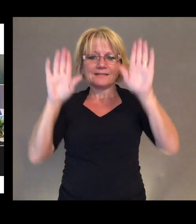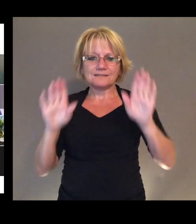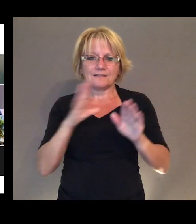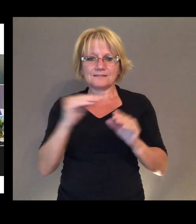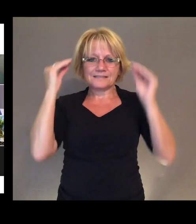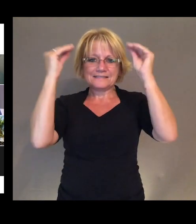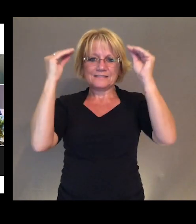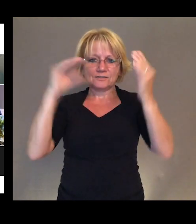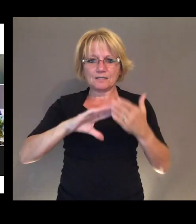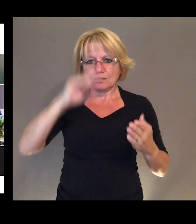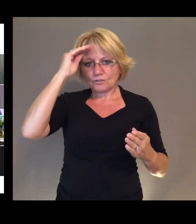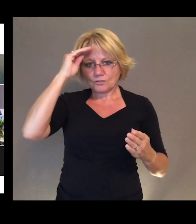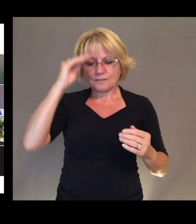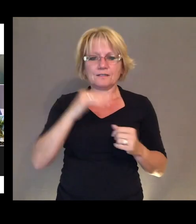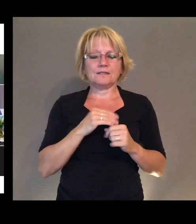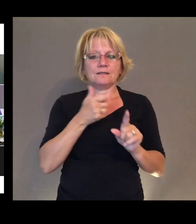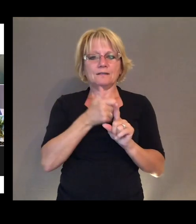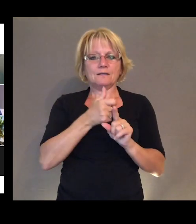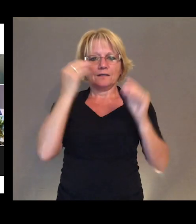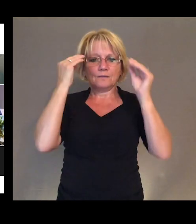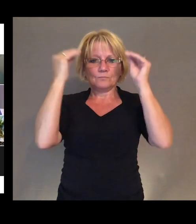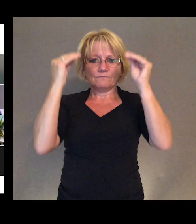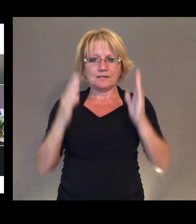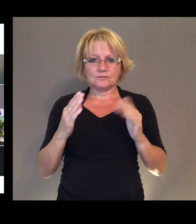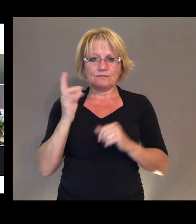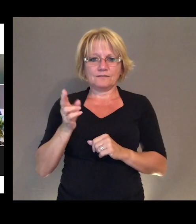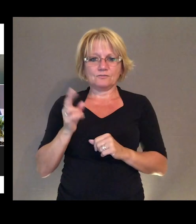and professor of history at Grand View University in Des Moines, Iowa.